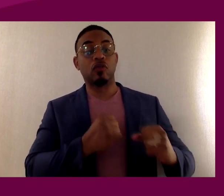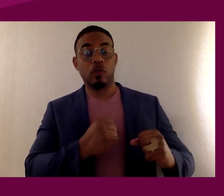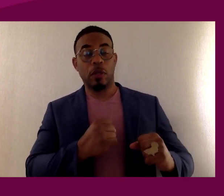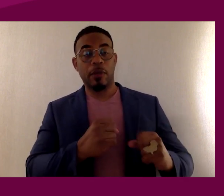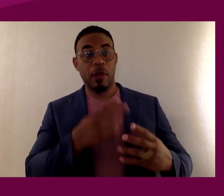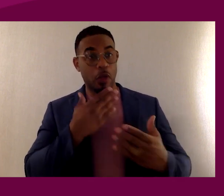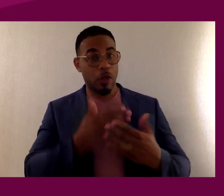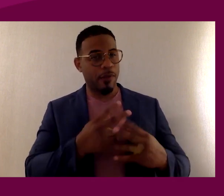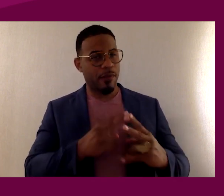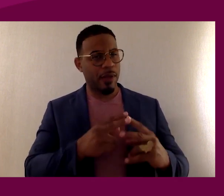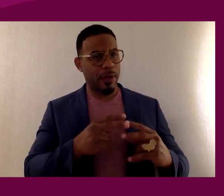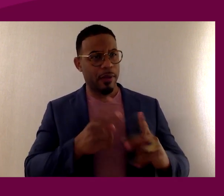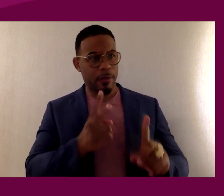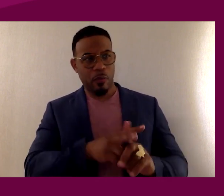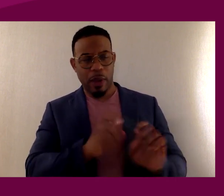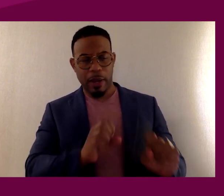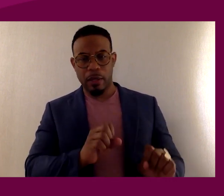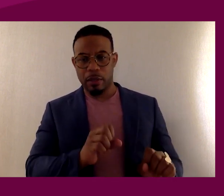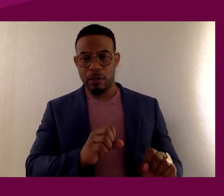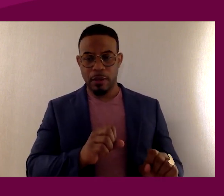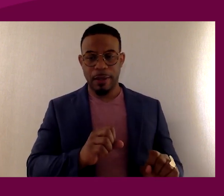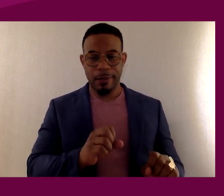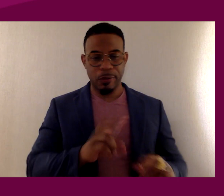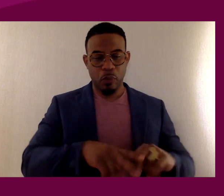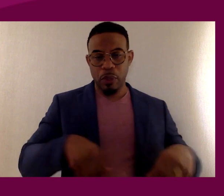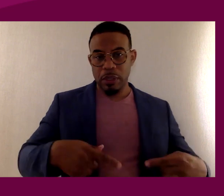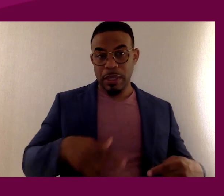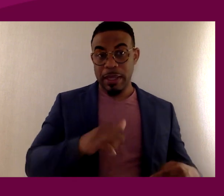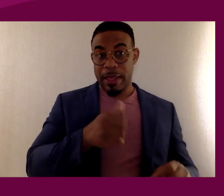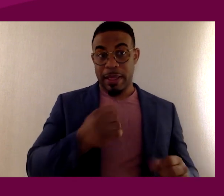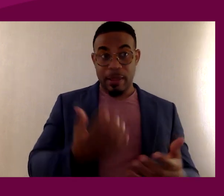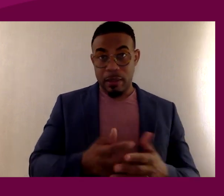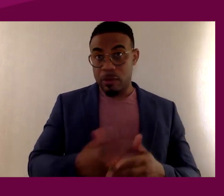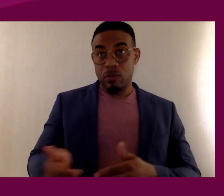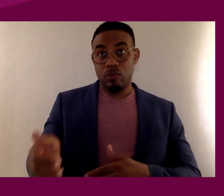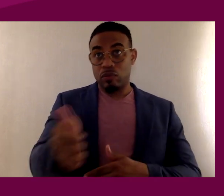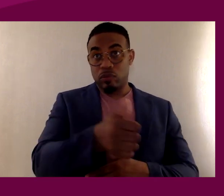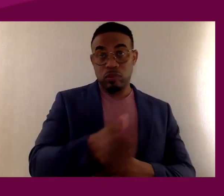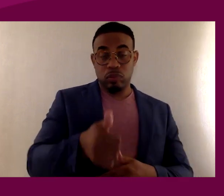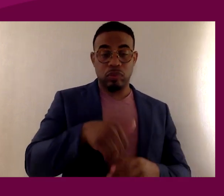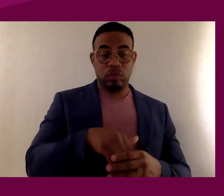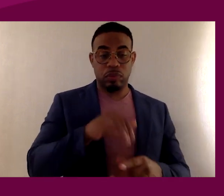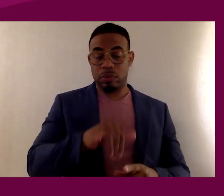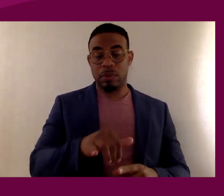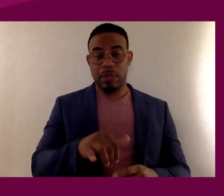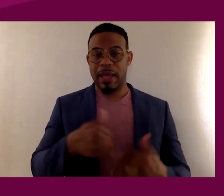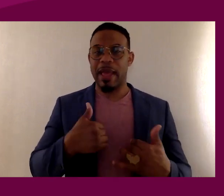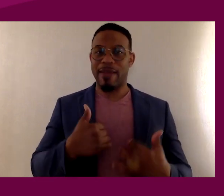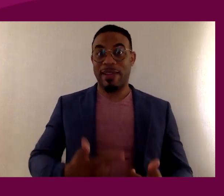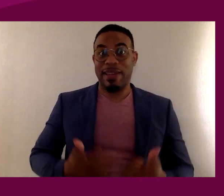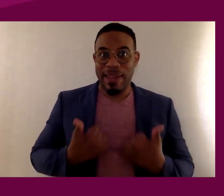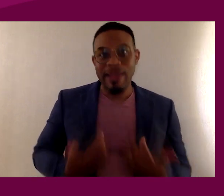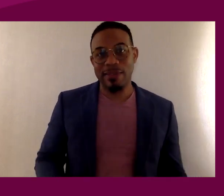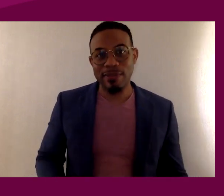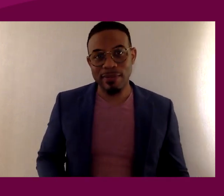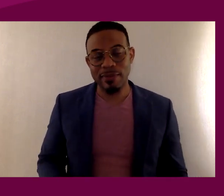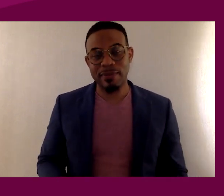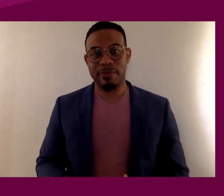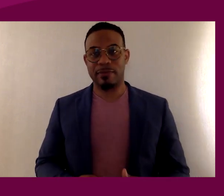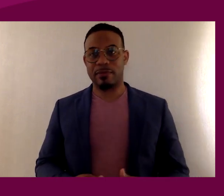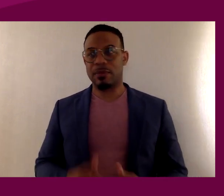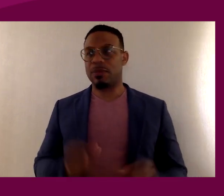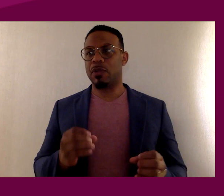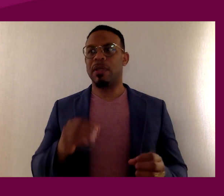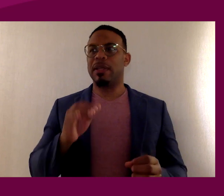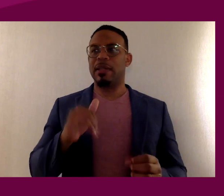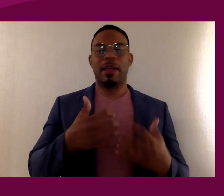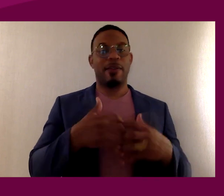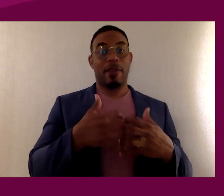access to a very good, very practical wheelchair that they could get around and have a life with.